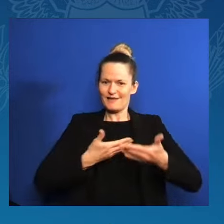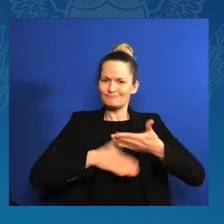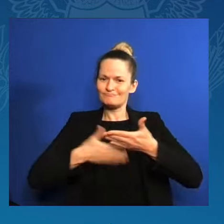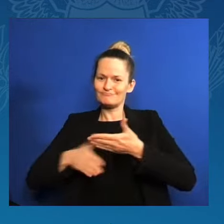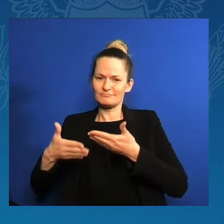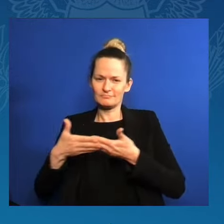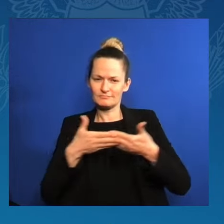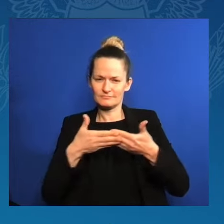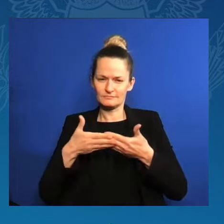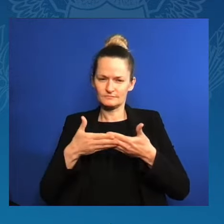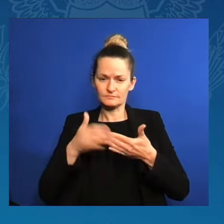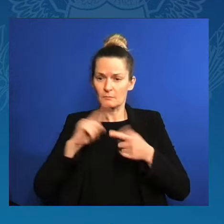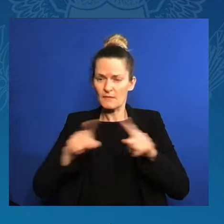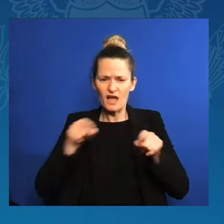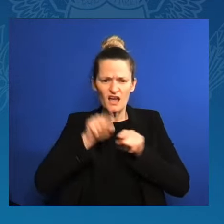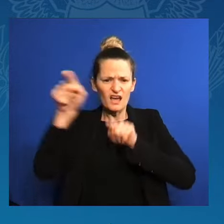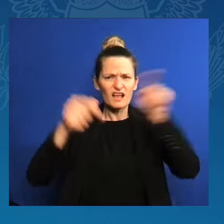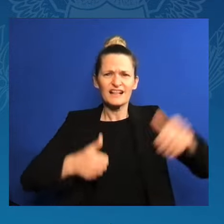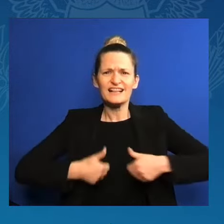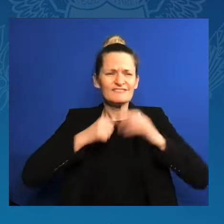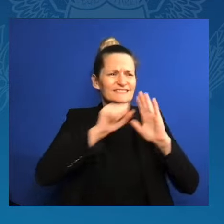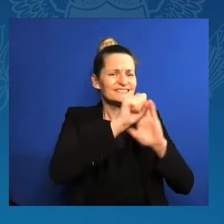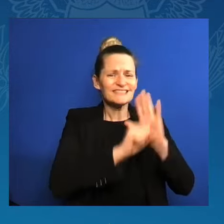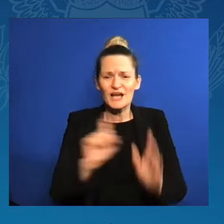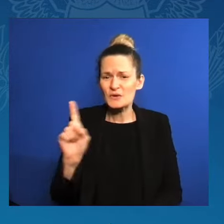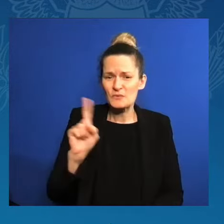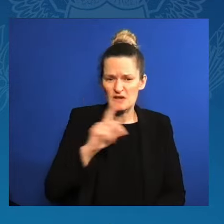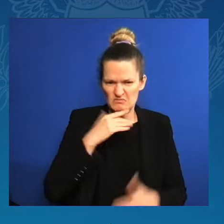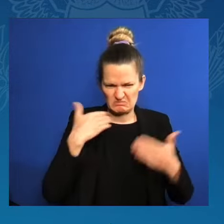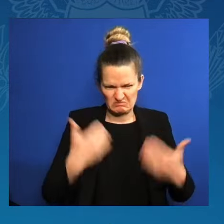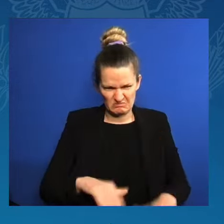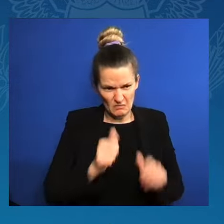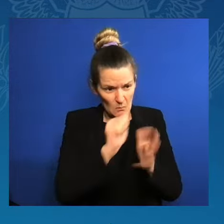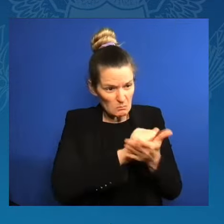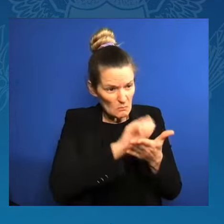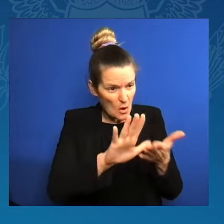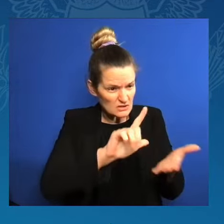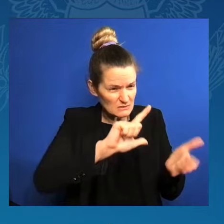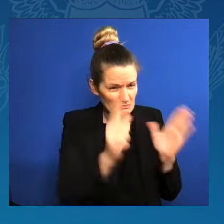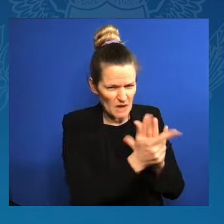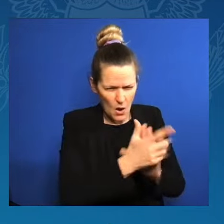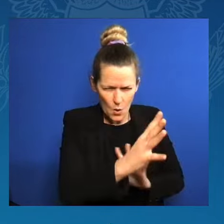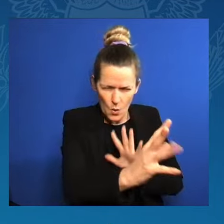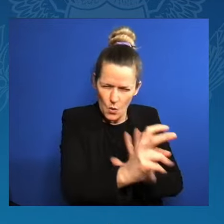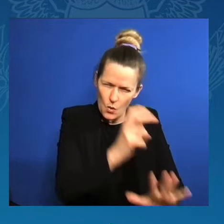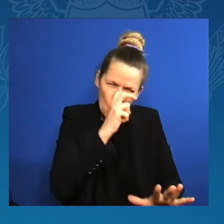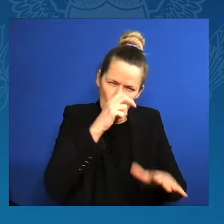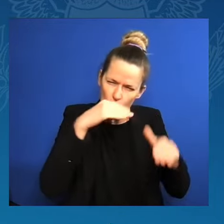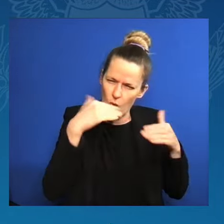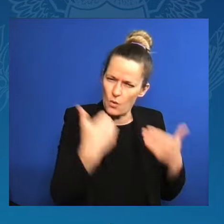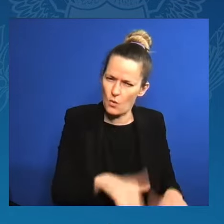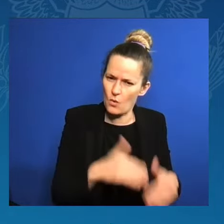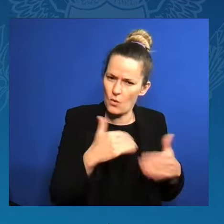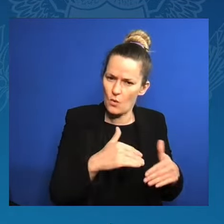23 million women -- which means right now, in our country, one in three women of reproductive age